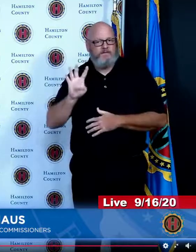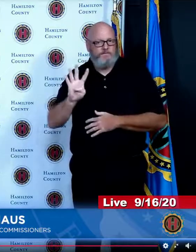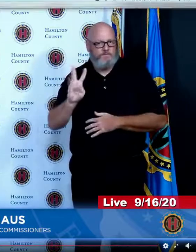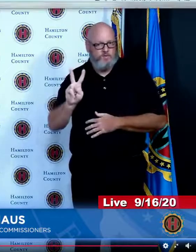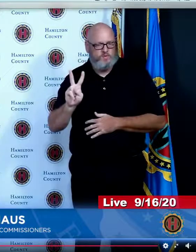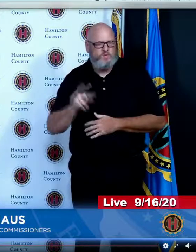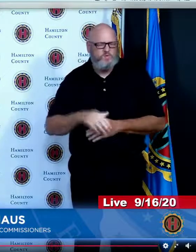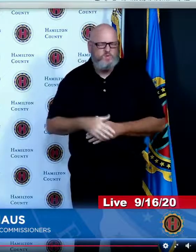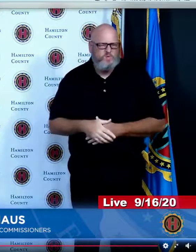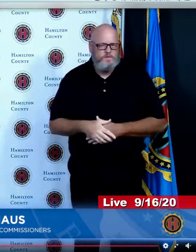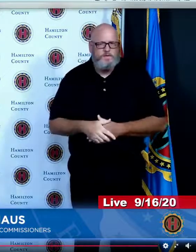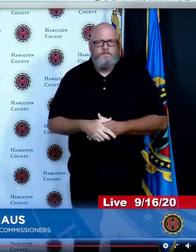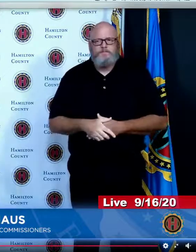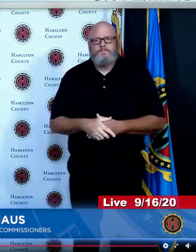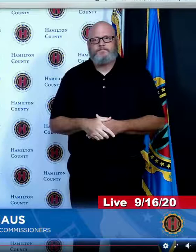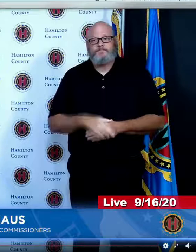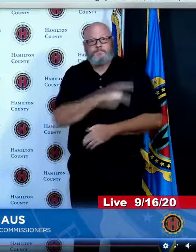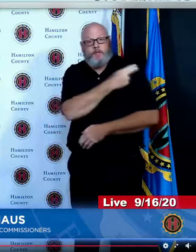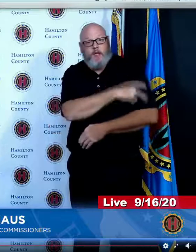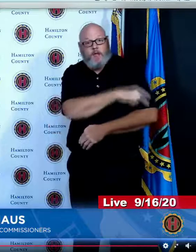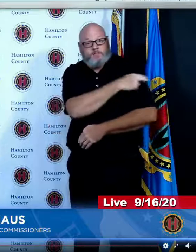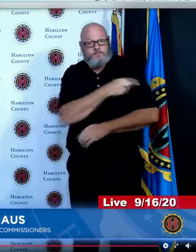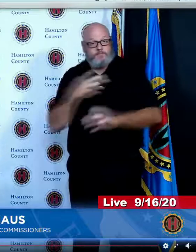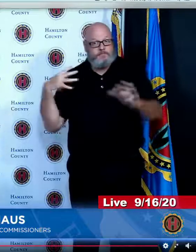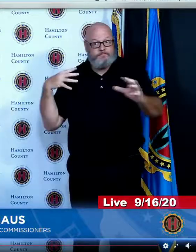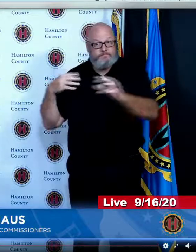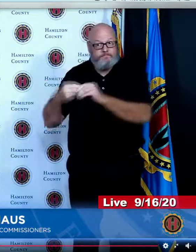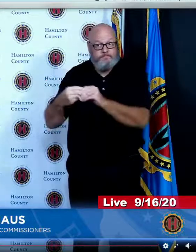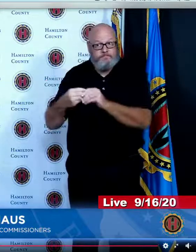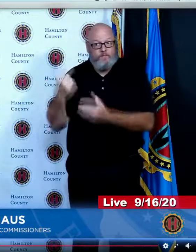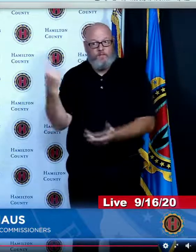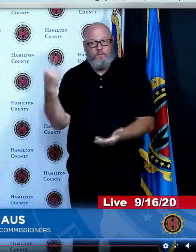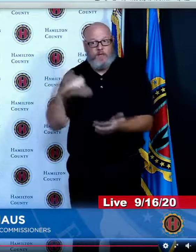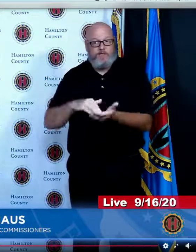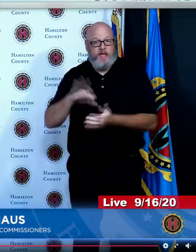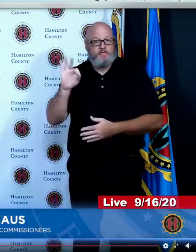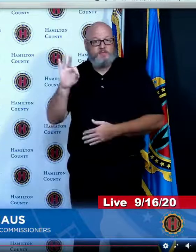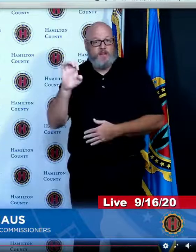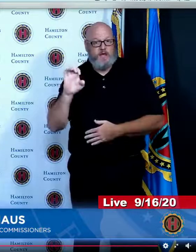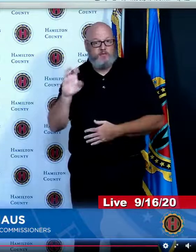the increase from last week is 25 and the total number of deaths in